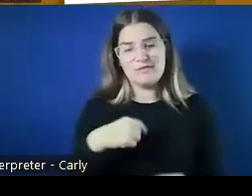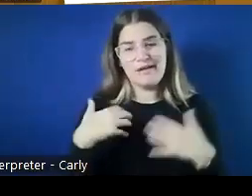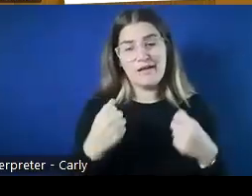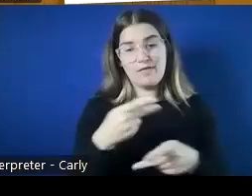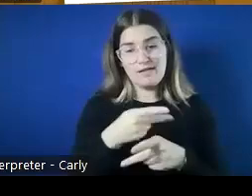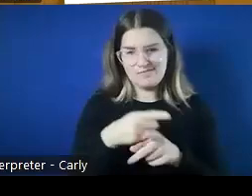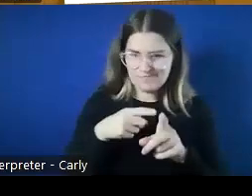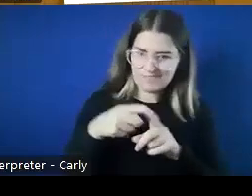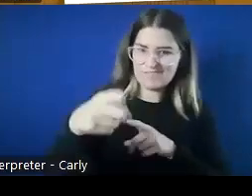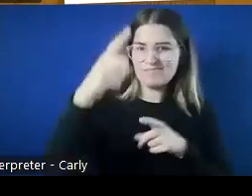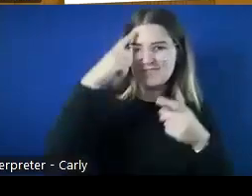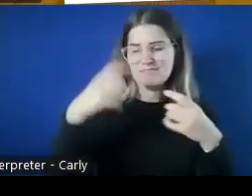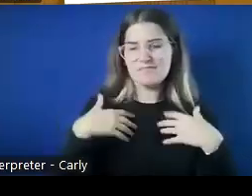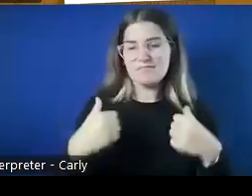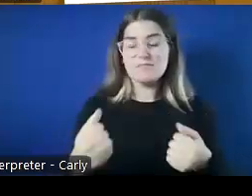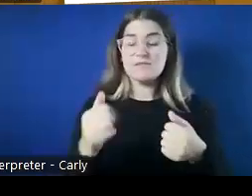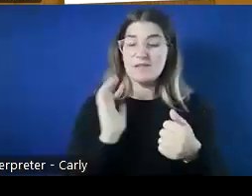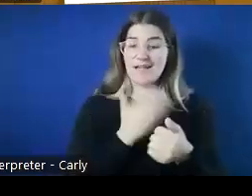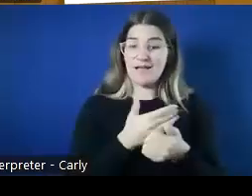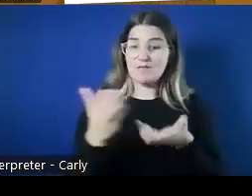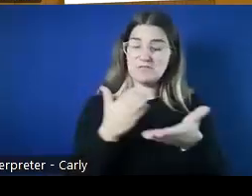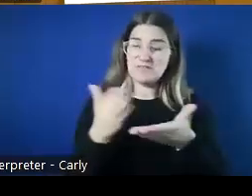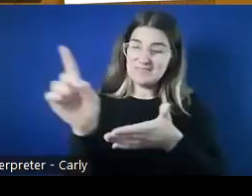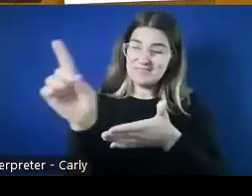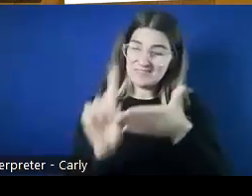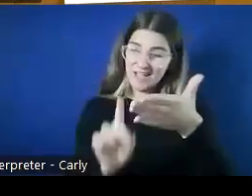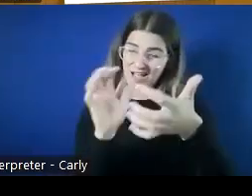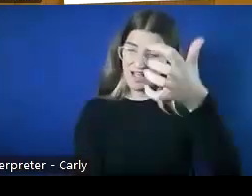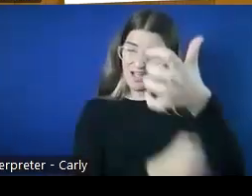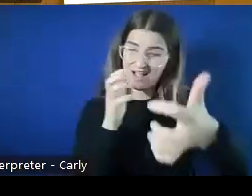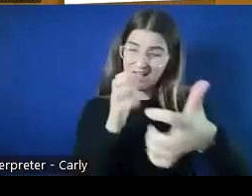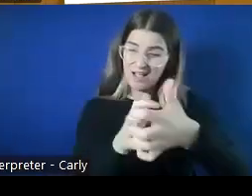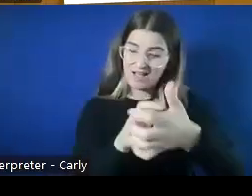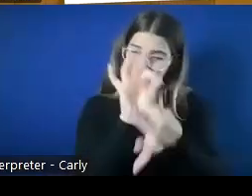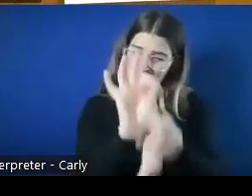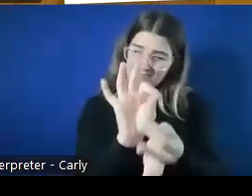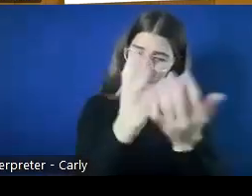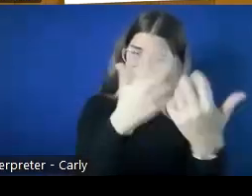know Divi Design Services and the the the input we get from the public is to evaluate or or help